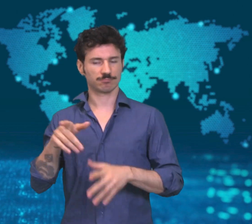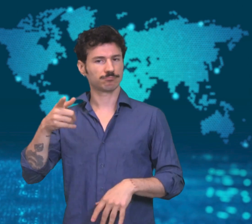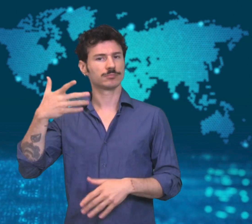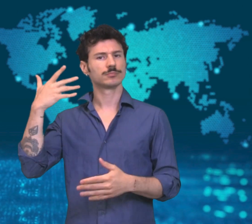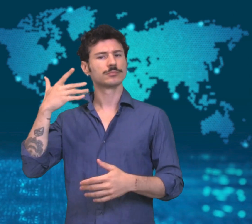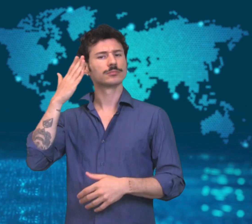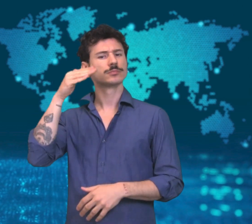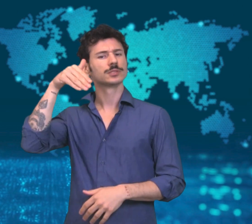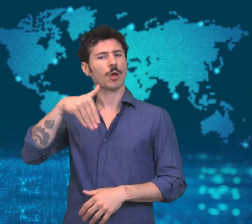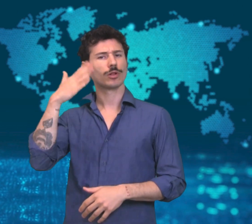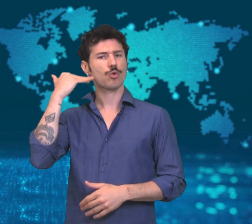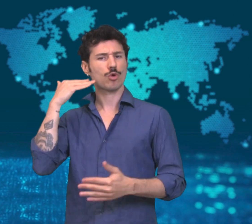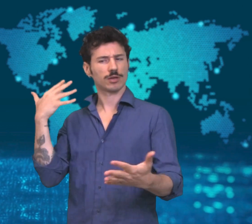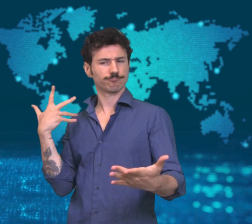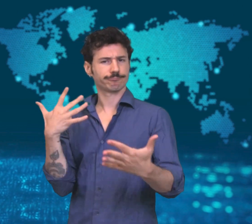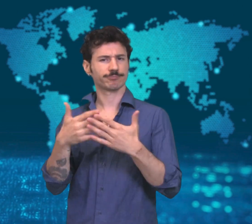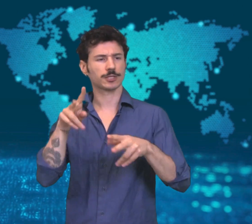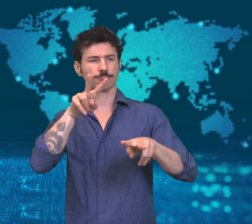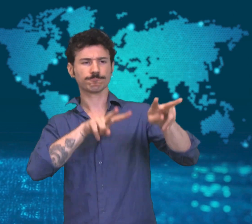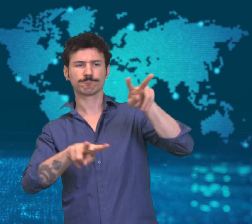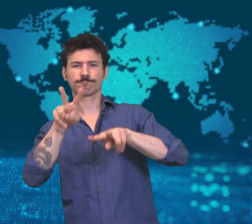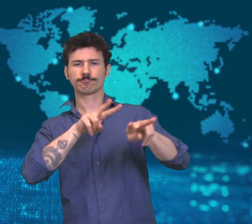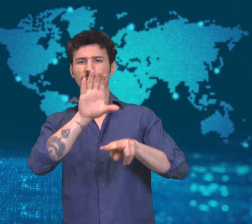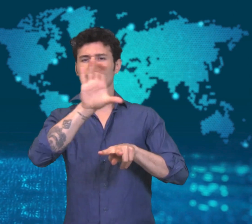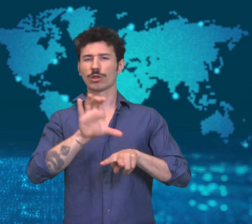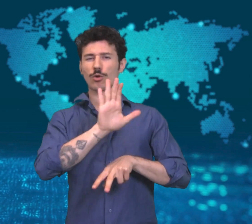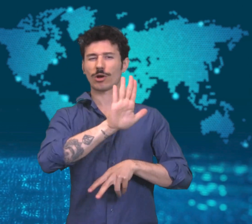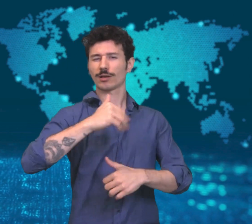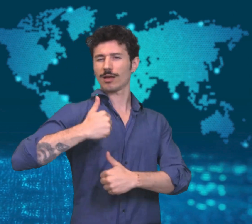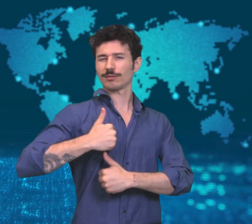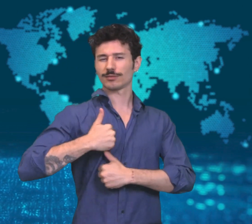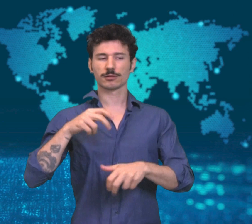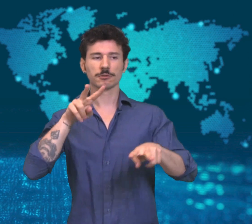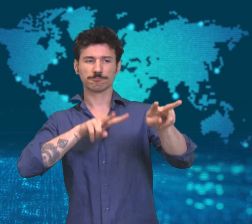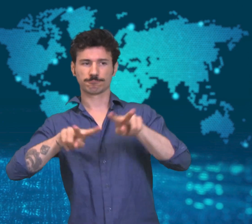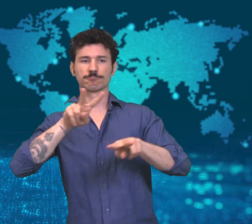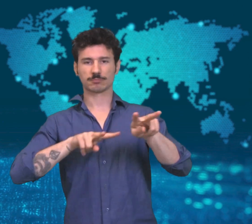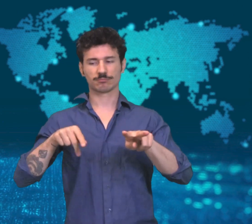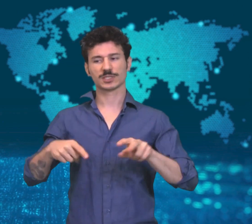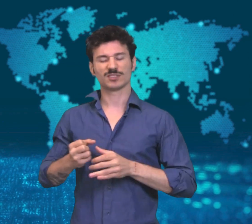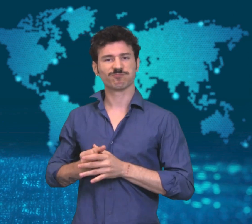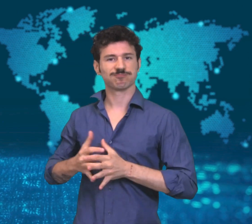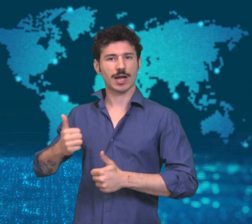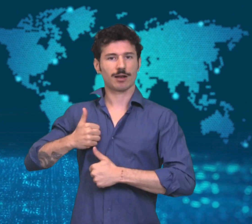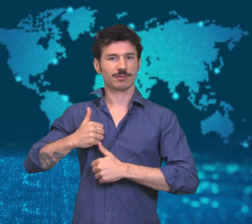monitoring North Korea's armed forces and is prepared to